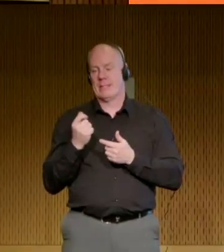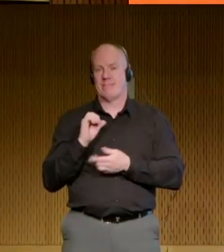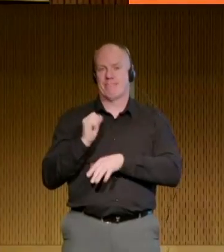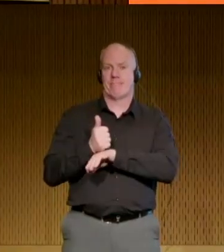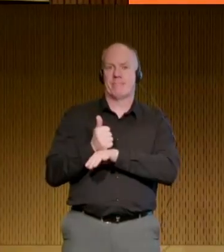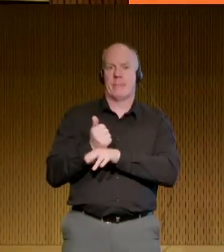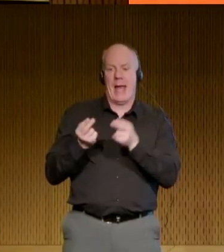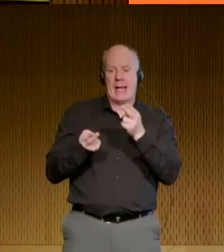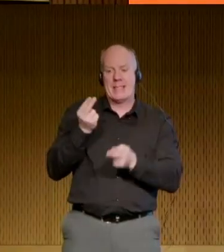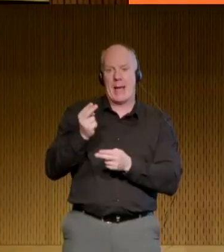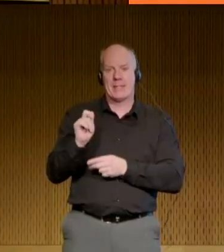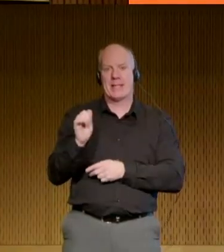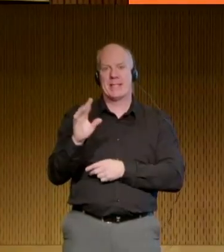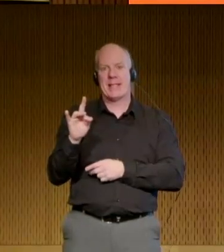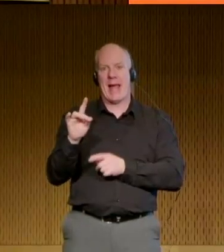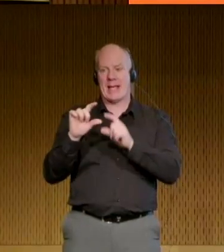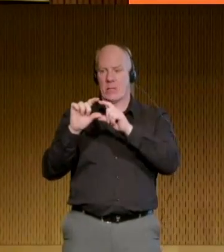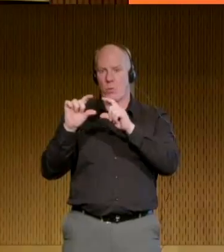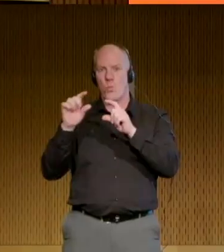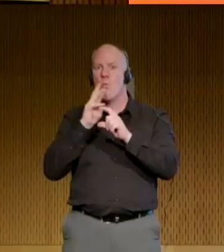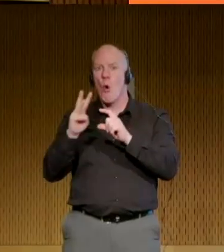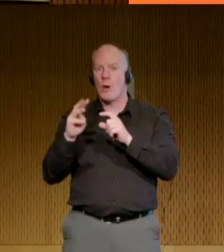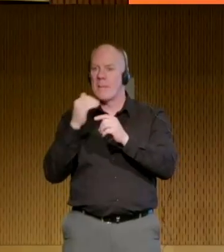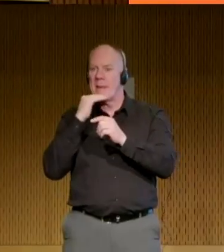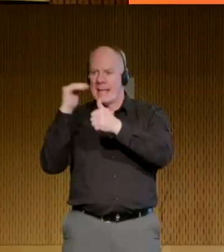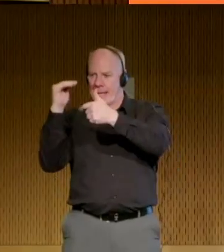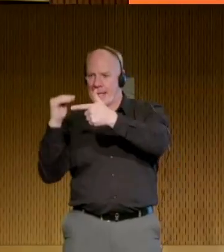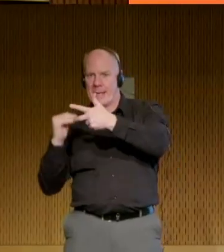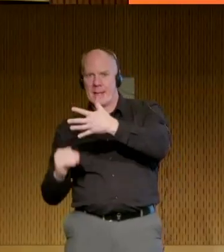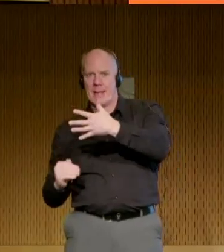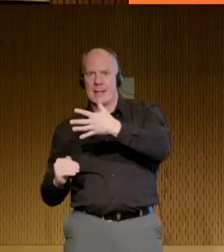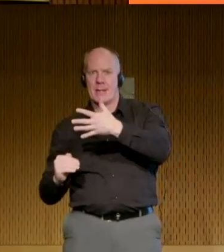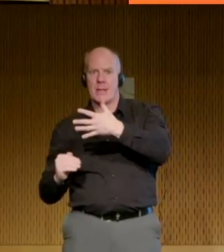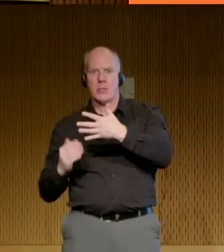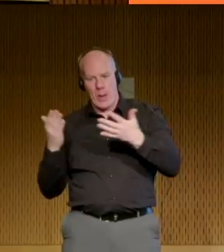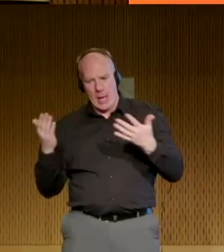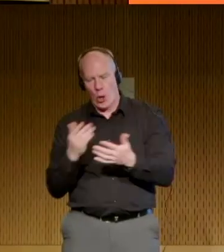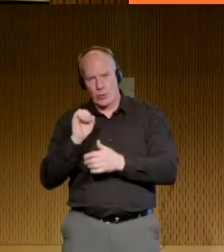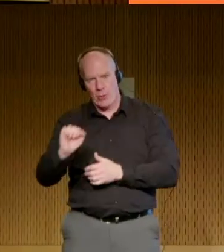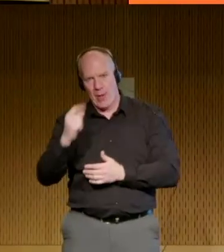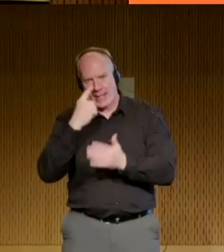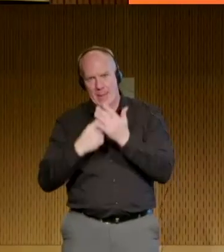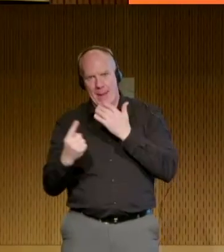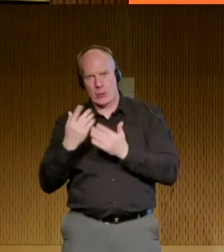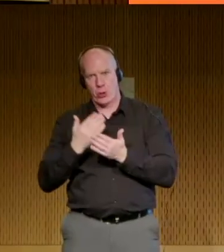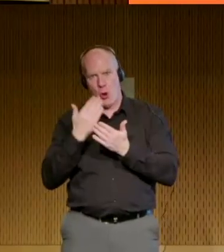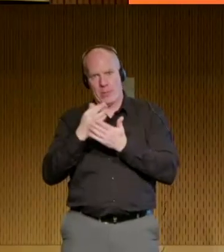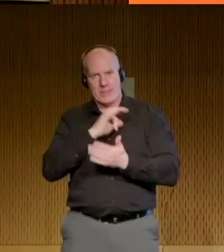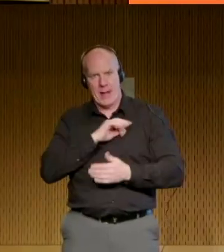and task word meanings to, I suppose, foster independence in learners when they're trying